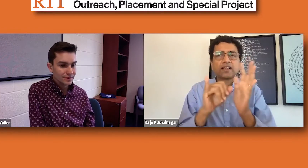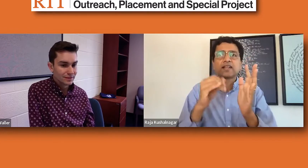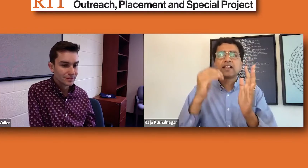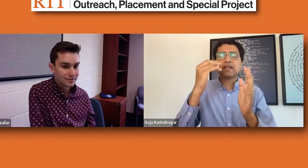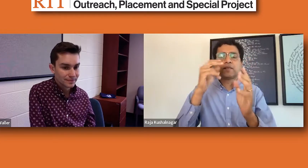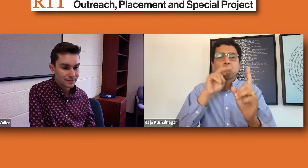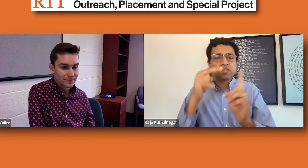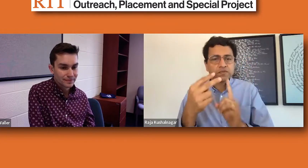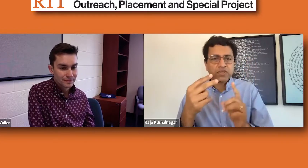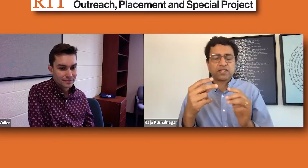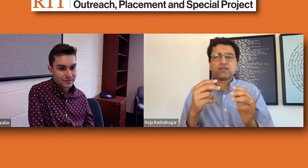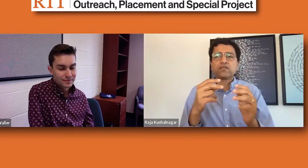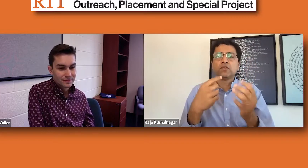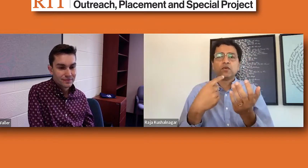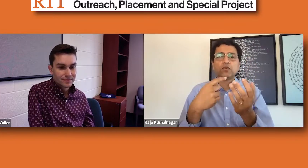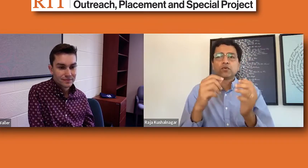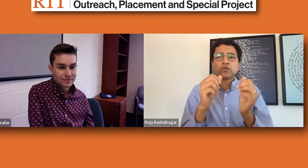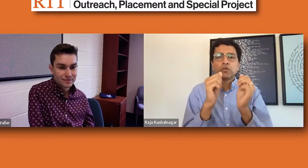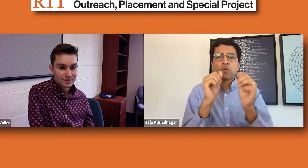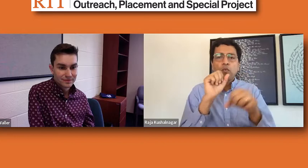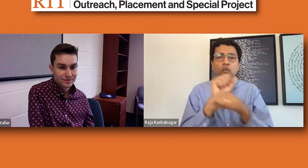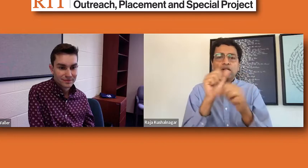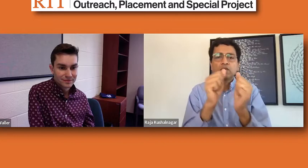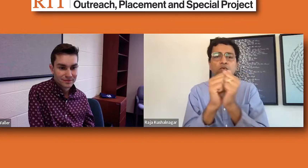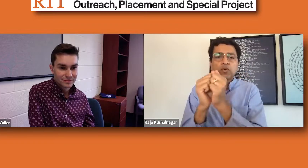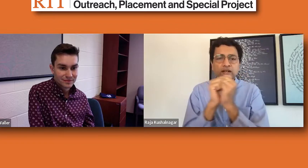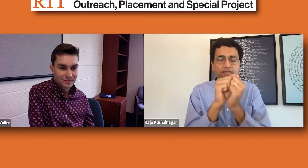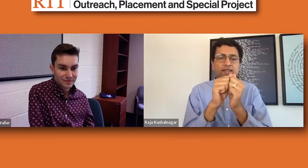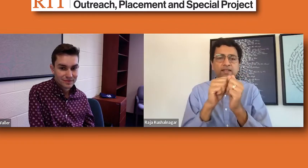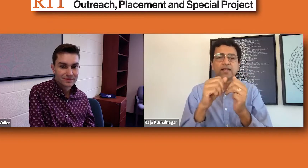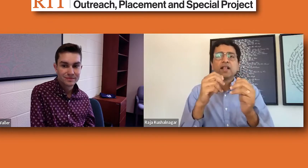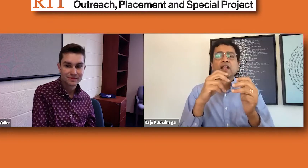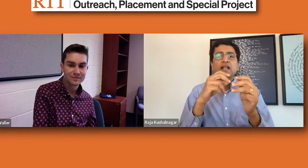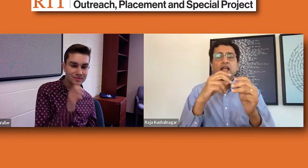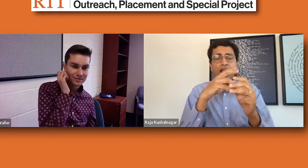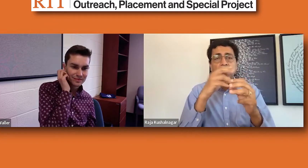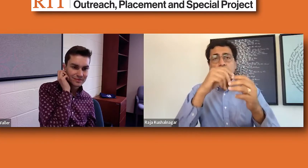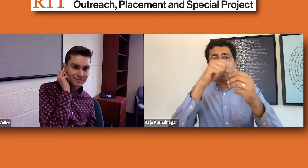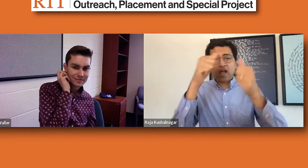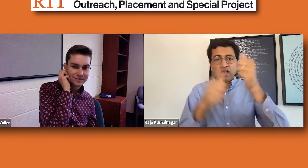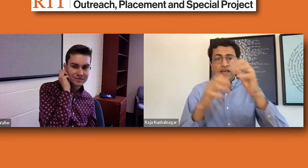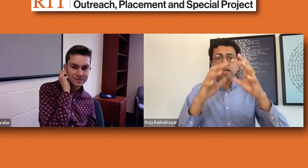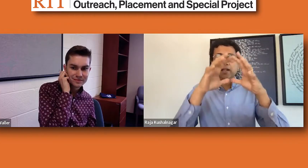that share identities, such as language preference, communication preferences, working together